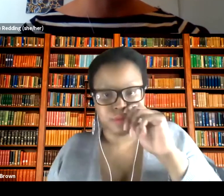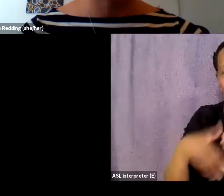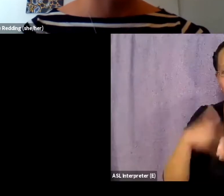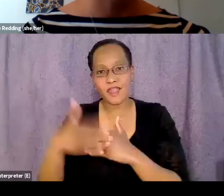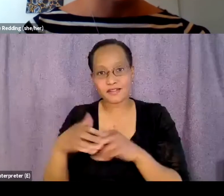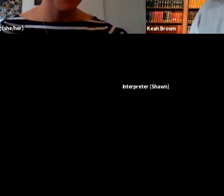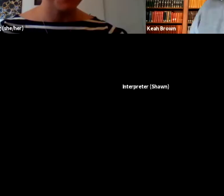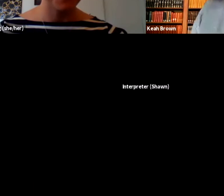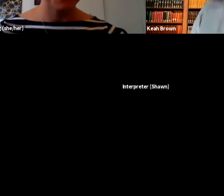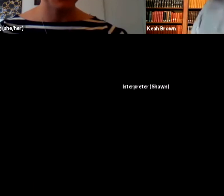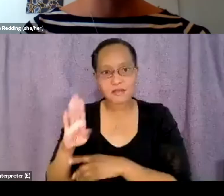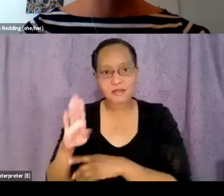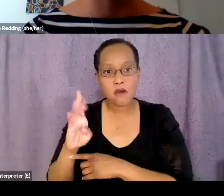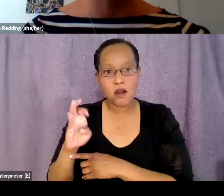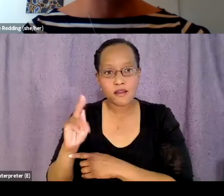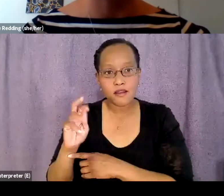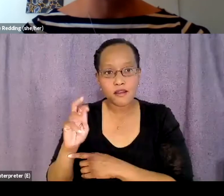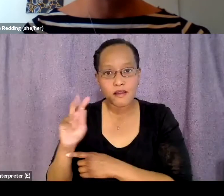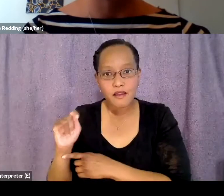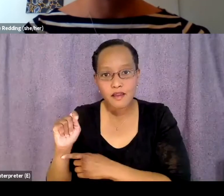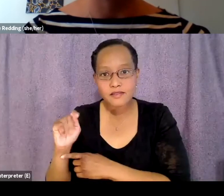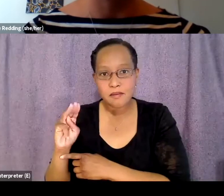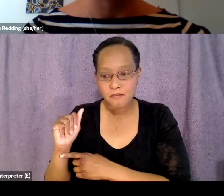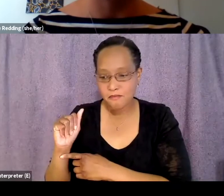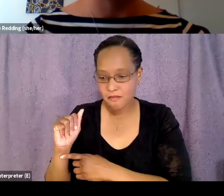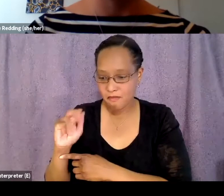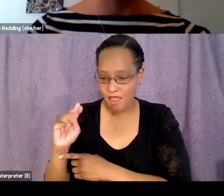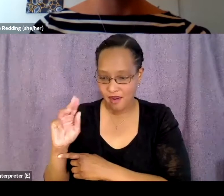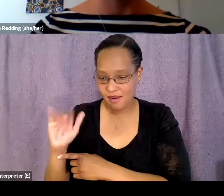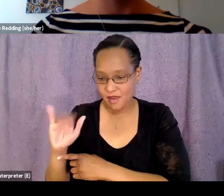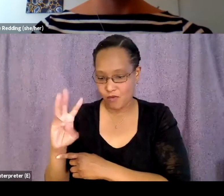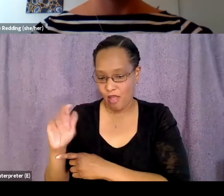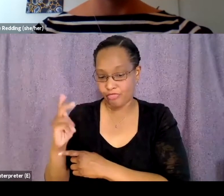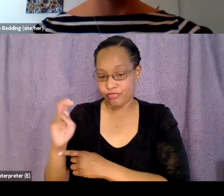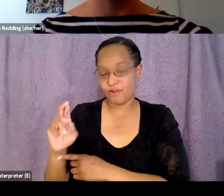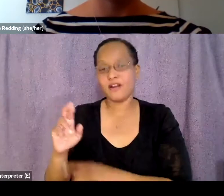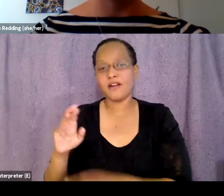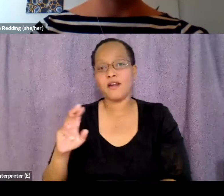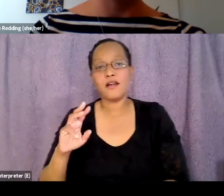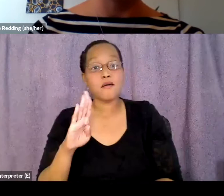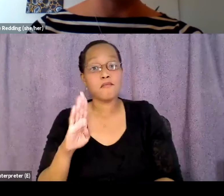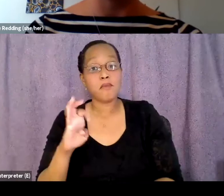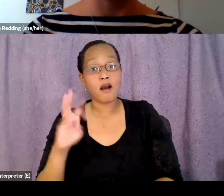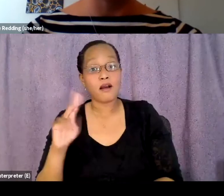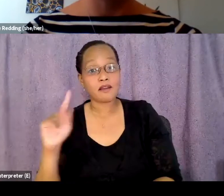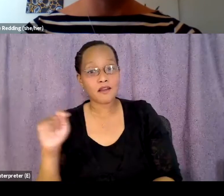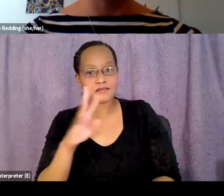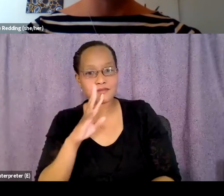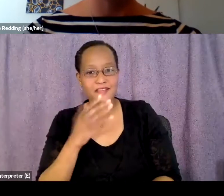Bucket Manyweather: All right, Keah thank you so much for joining us today, I have a